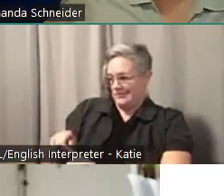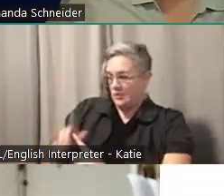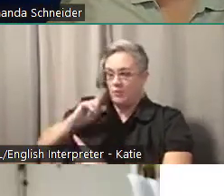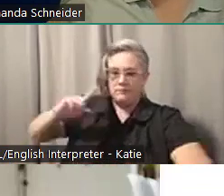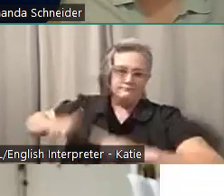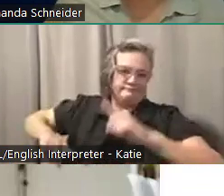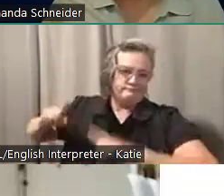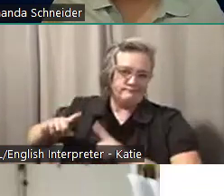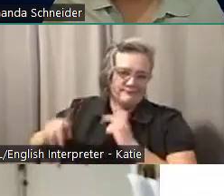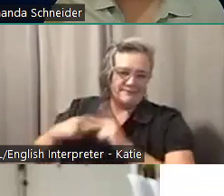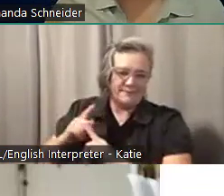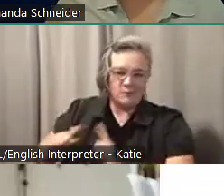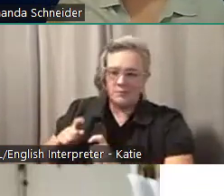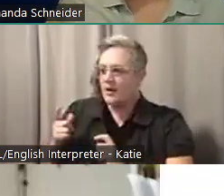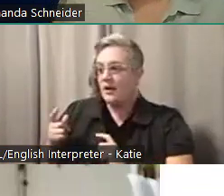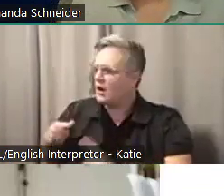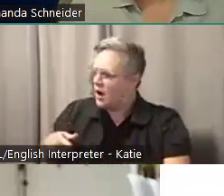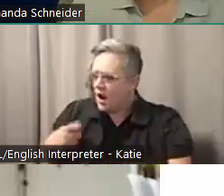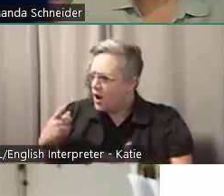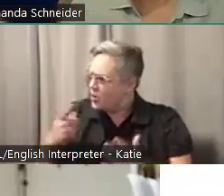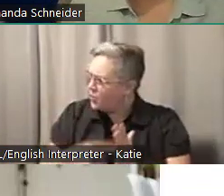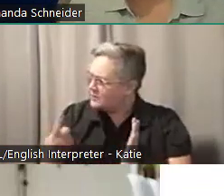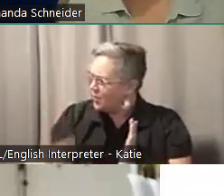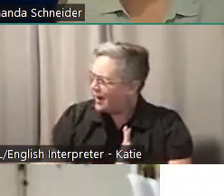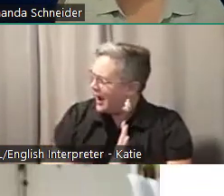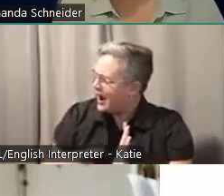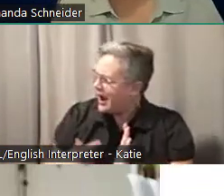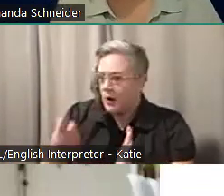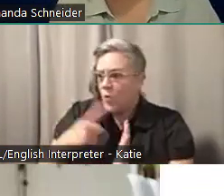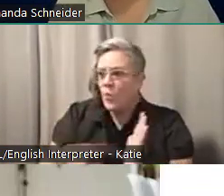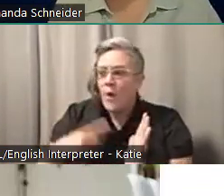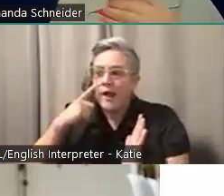But asking them what's going on, or what do you think will happen next?